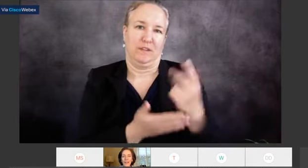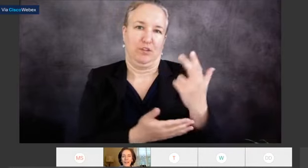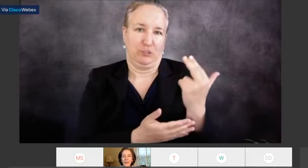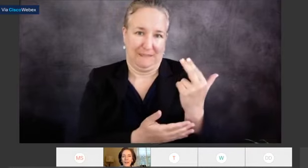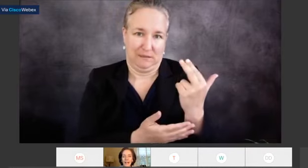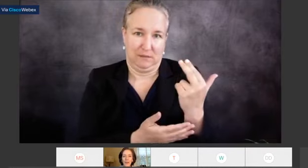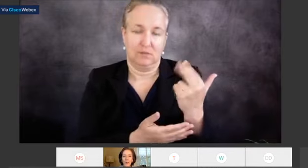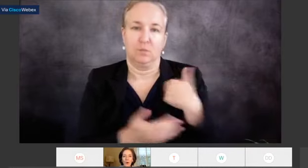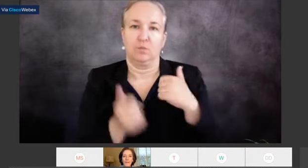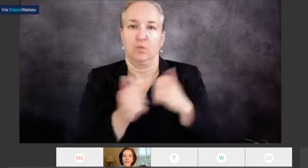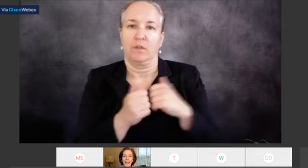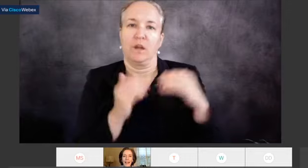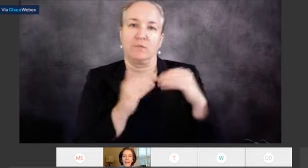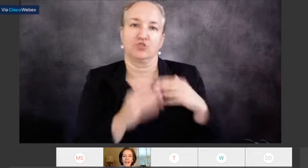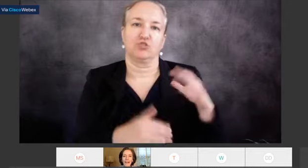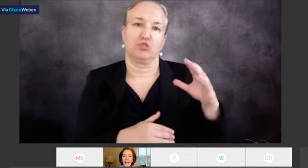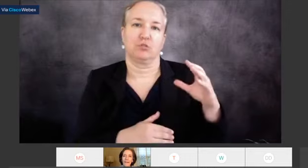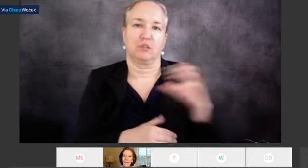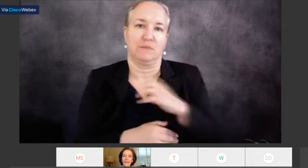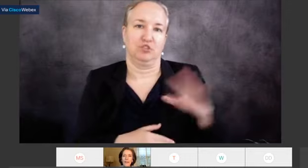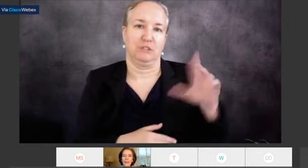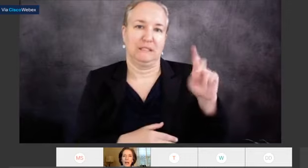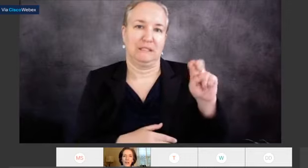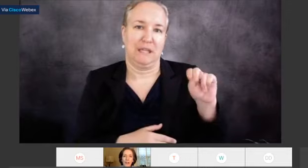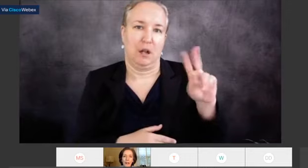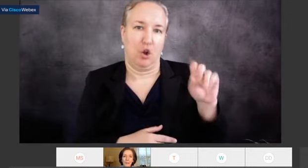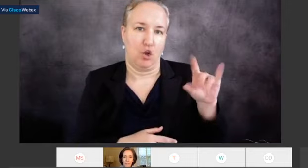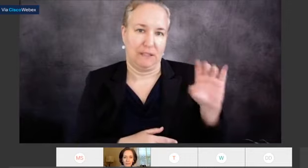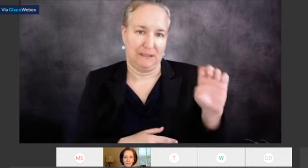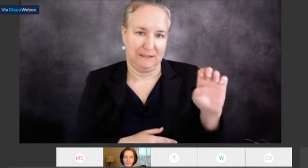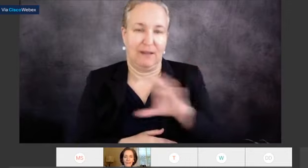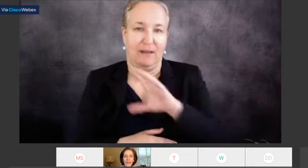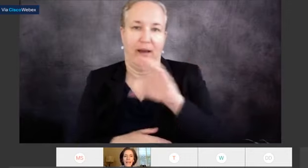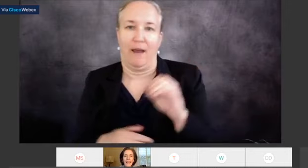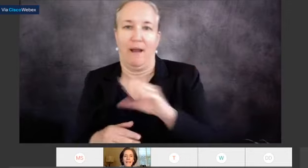commissioner Ken Lawrence and our county solicitor Josh Stein